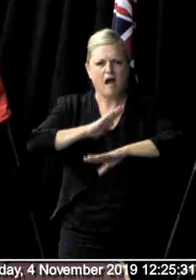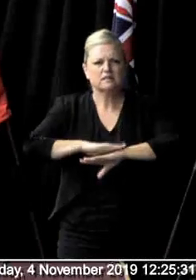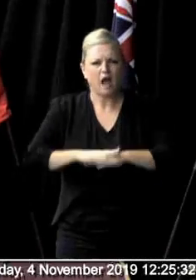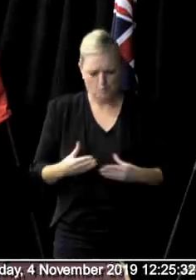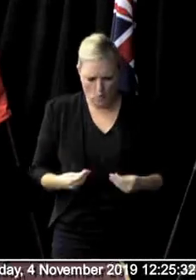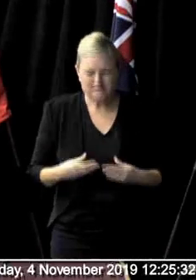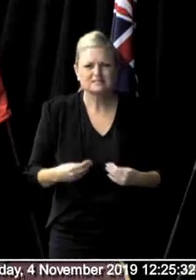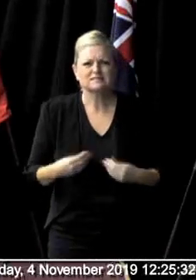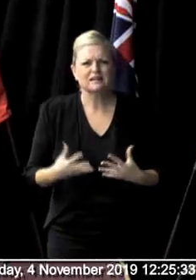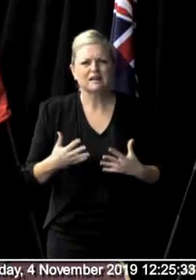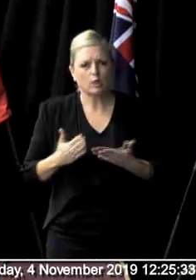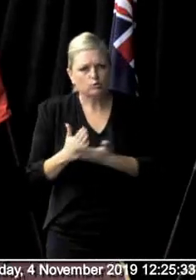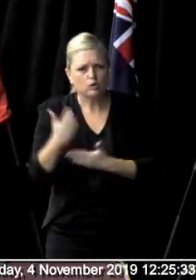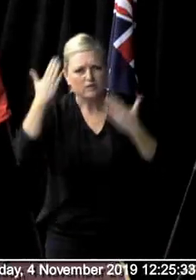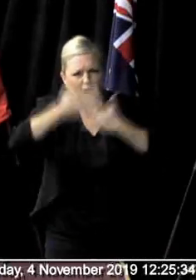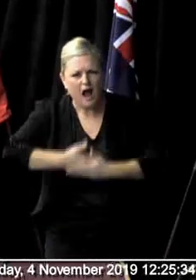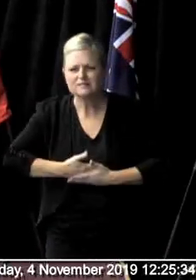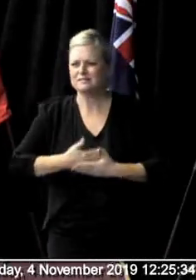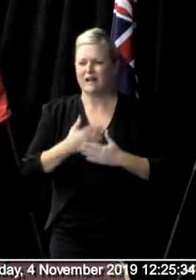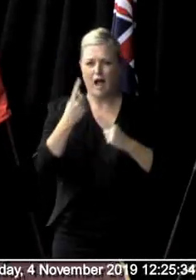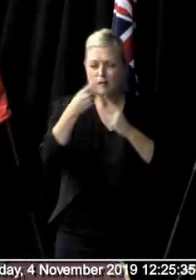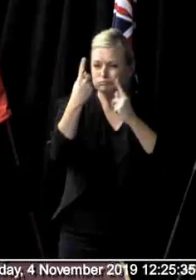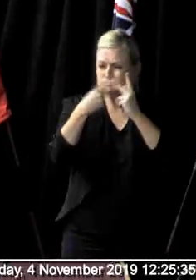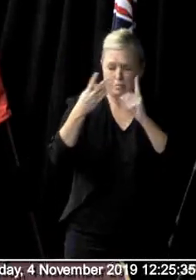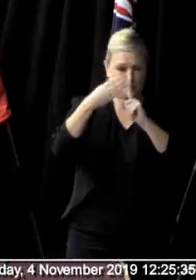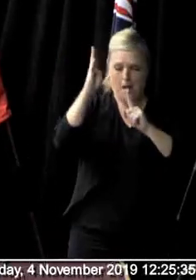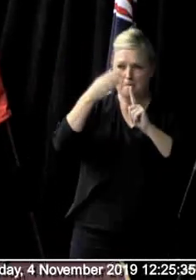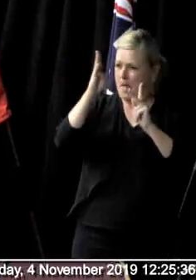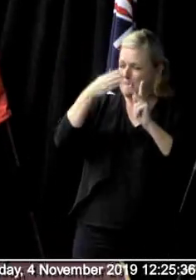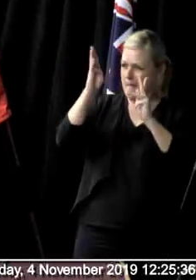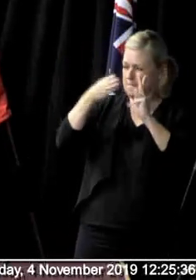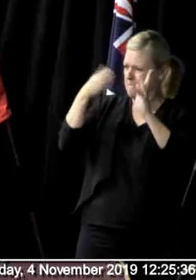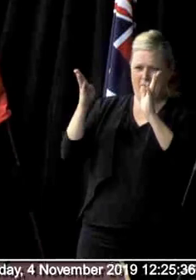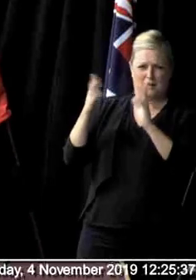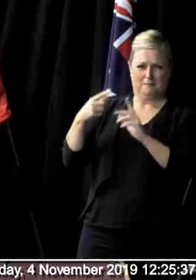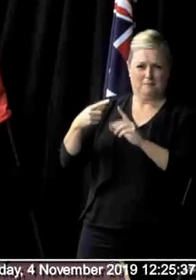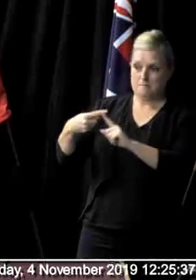She just was totally out of character. Okay.